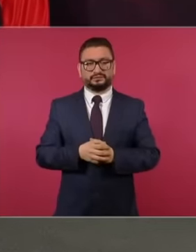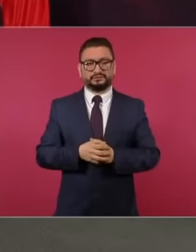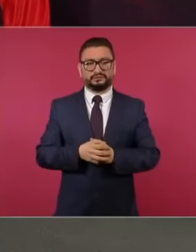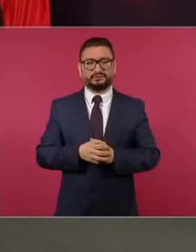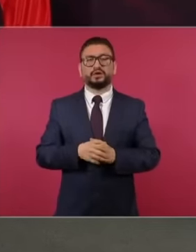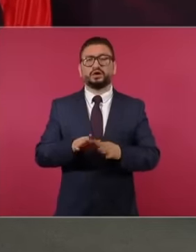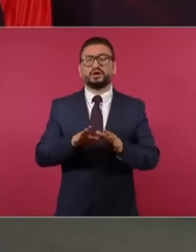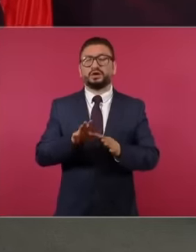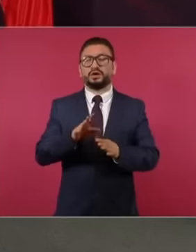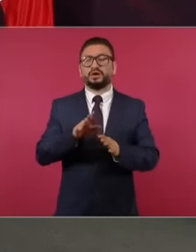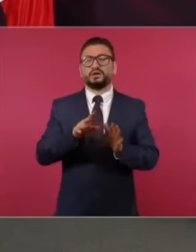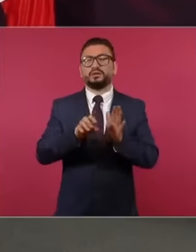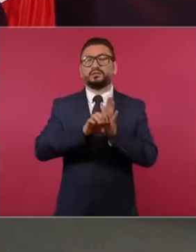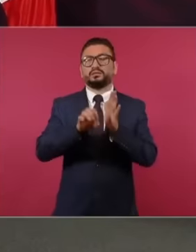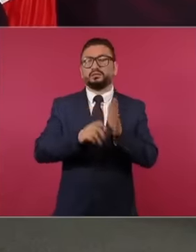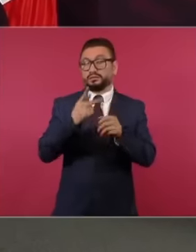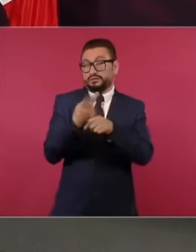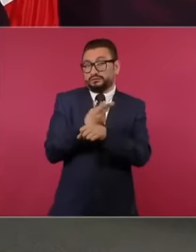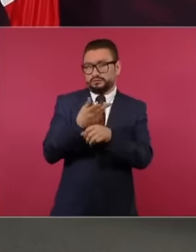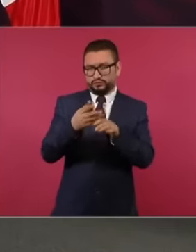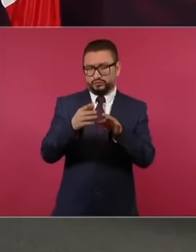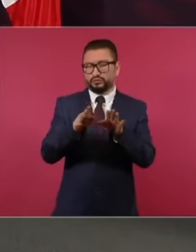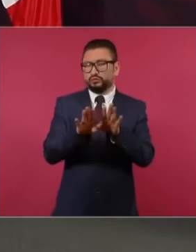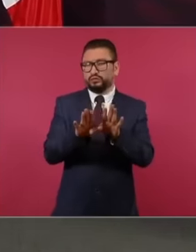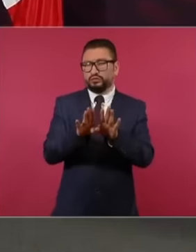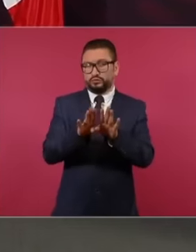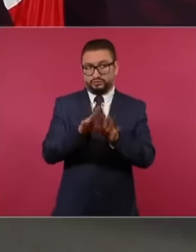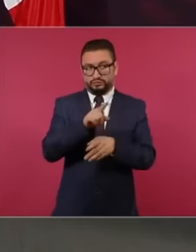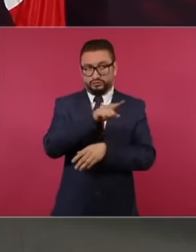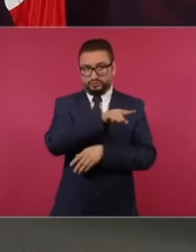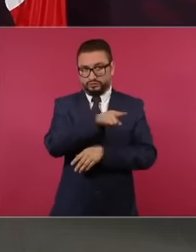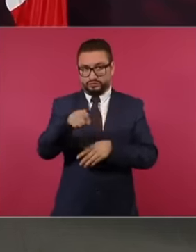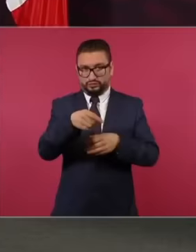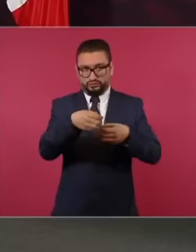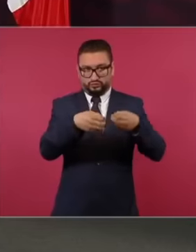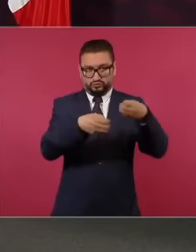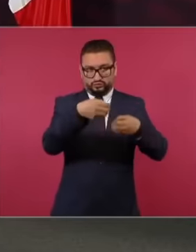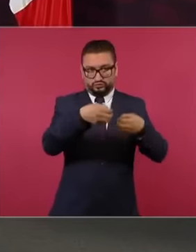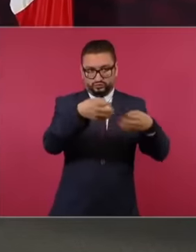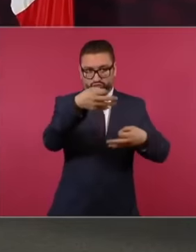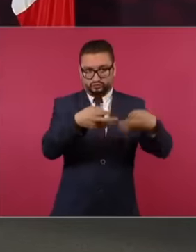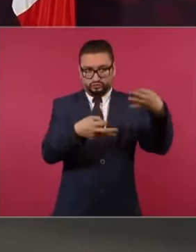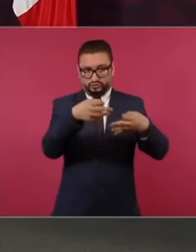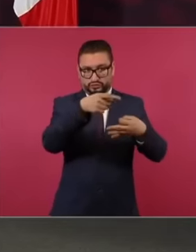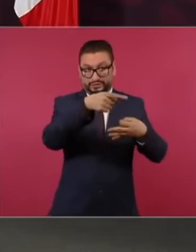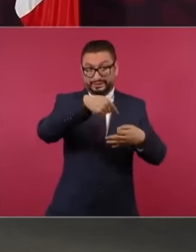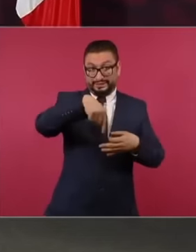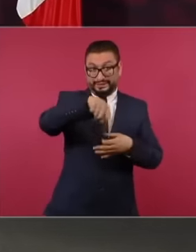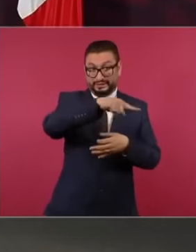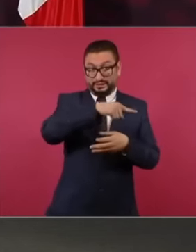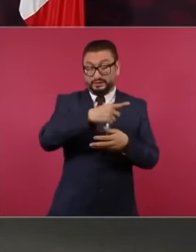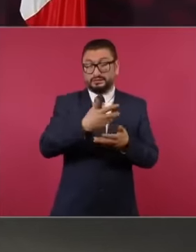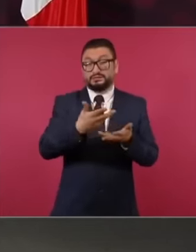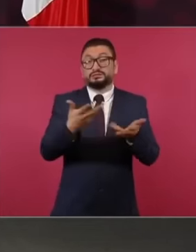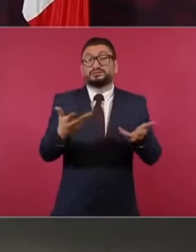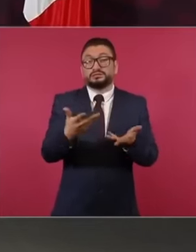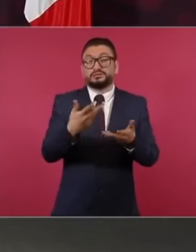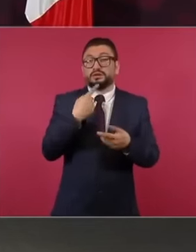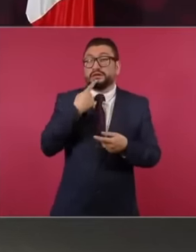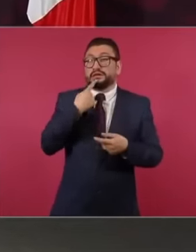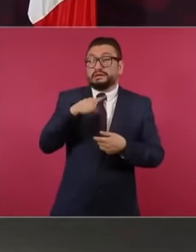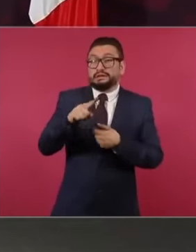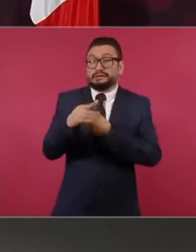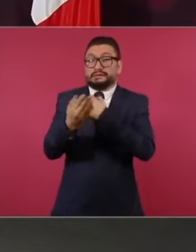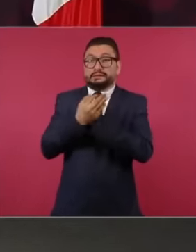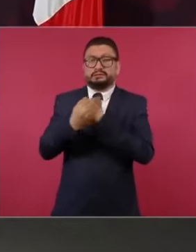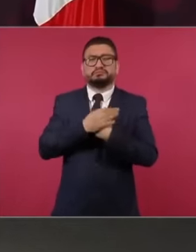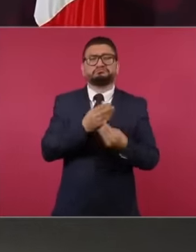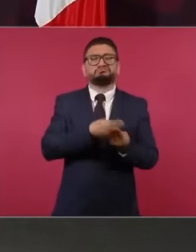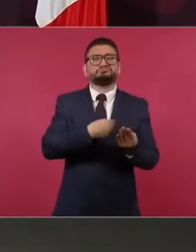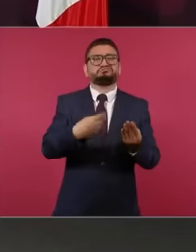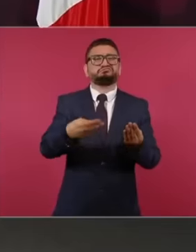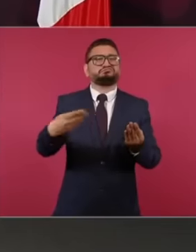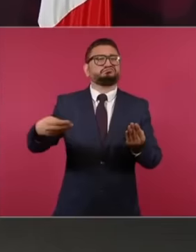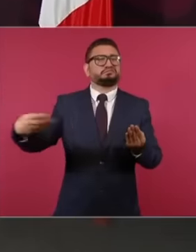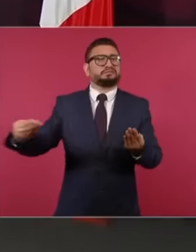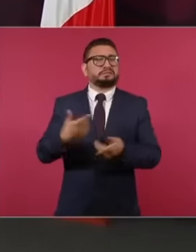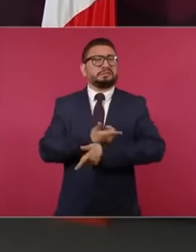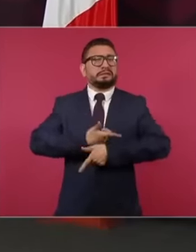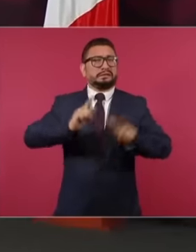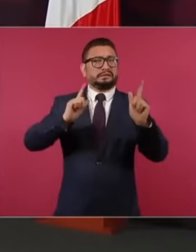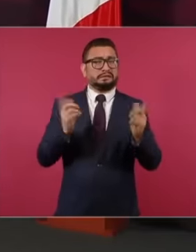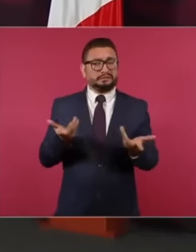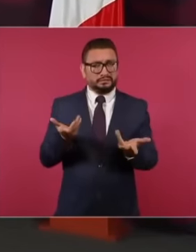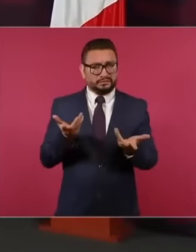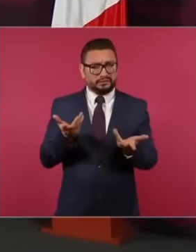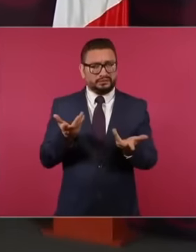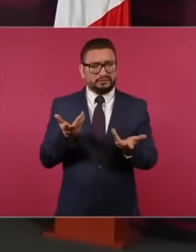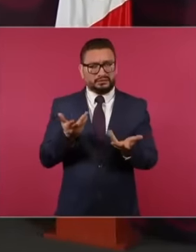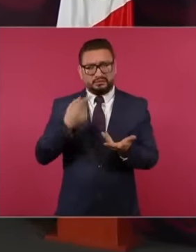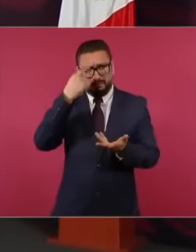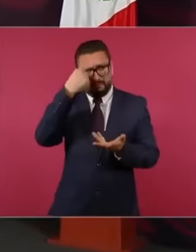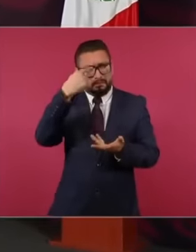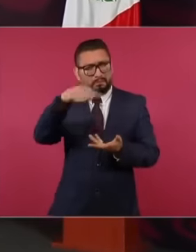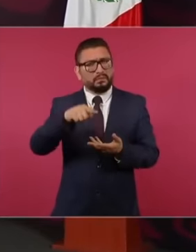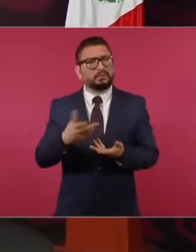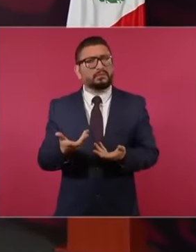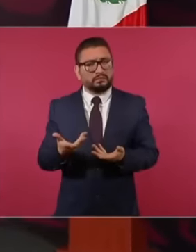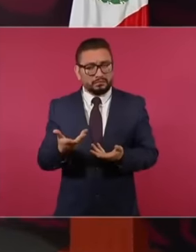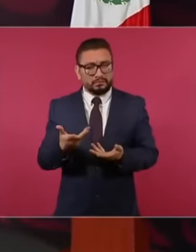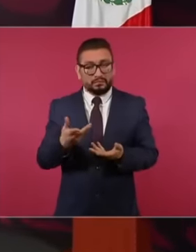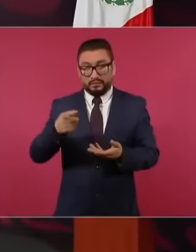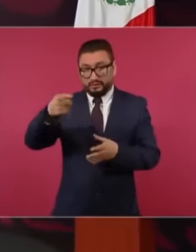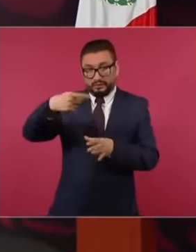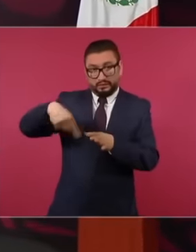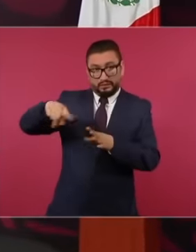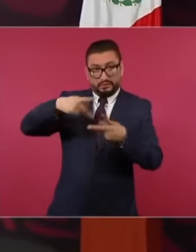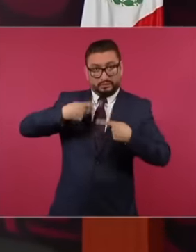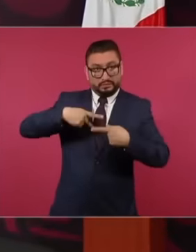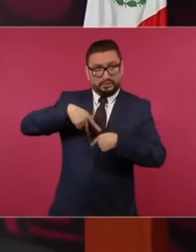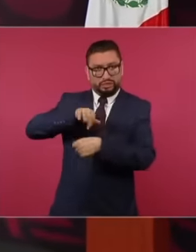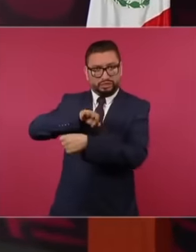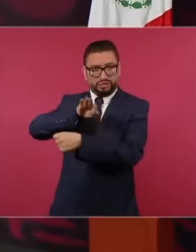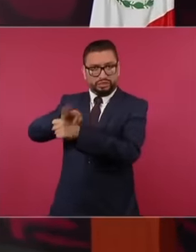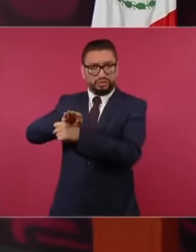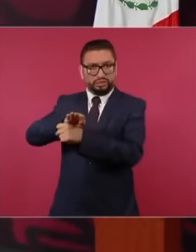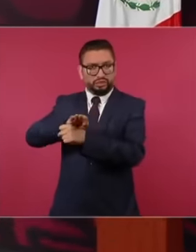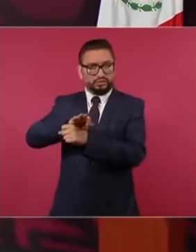judges hand out protections left and right so that certain